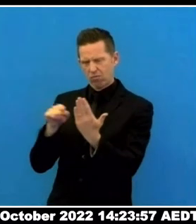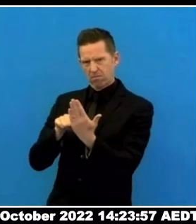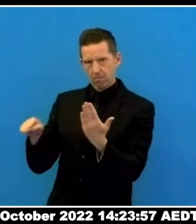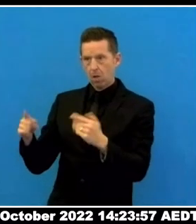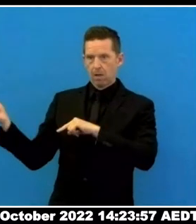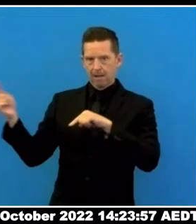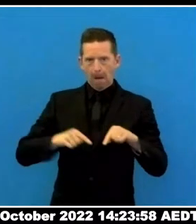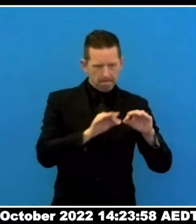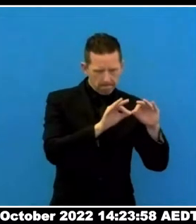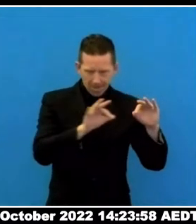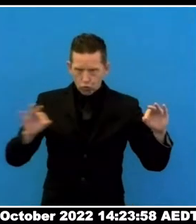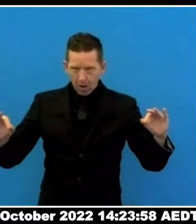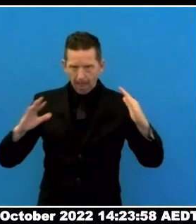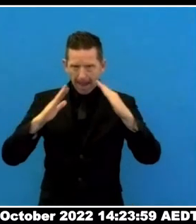and measured the front of the house.